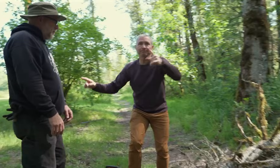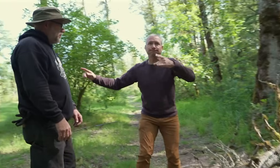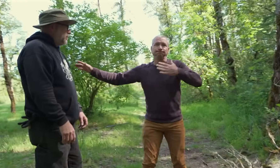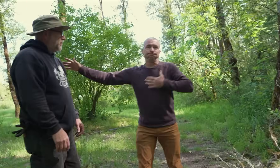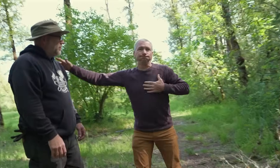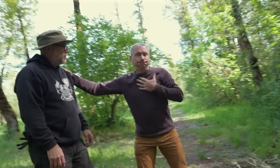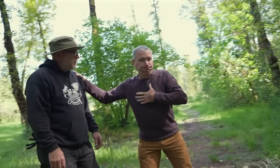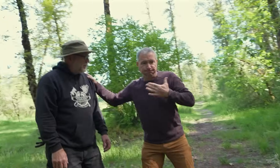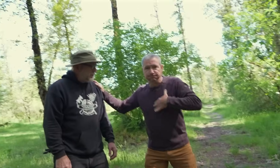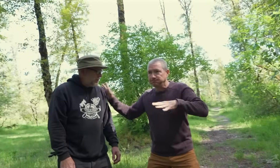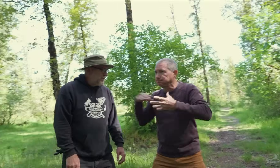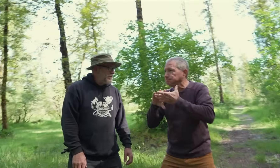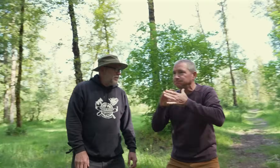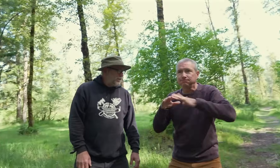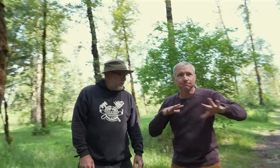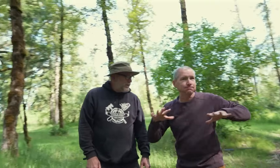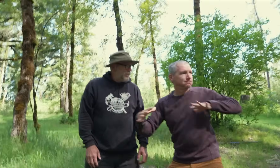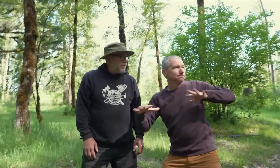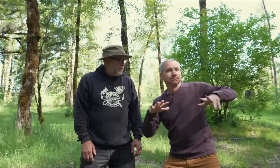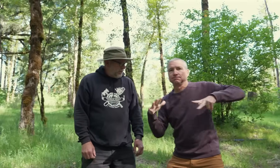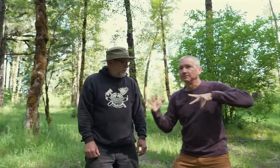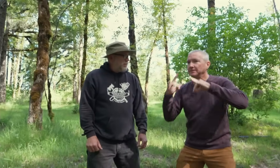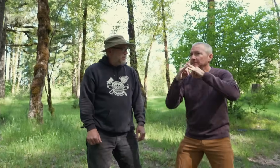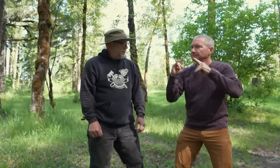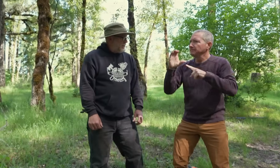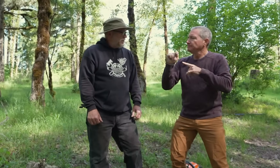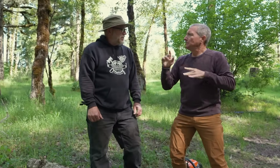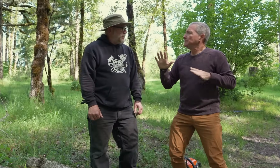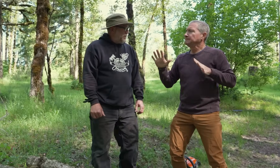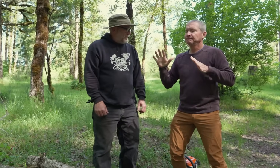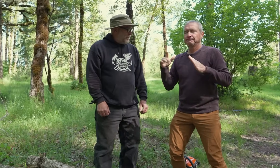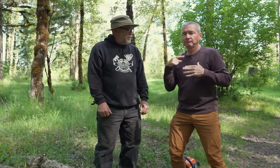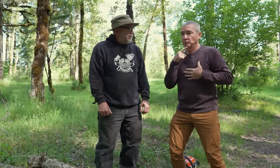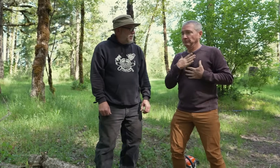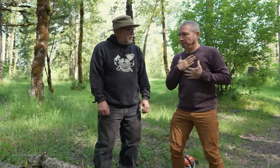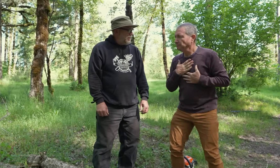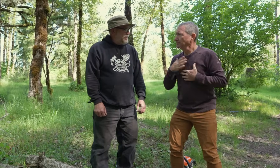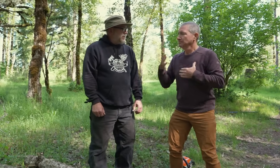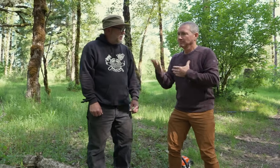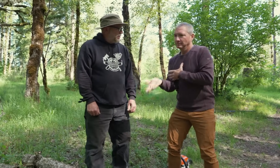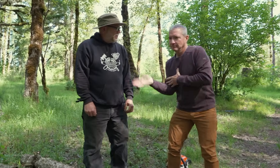I enjoyed myself, learning all about Camp Taloali. I loved everything about this place —